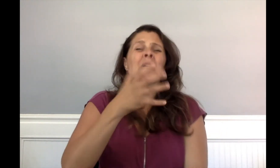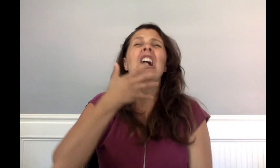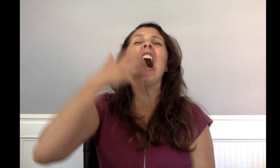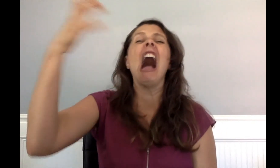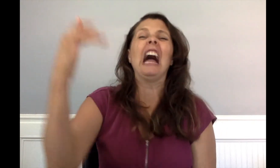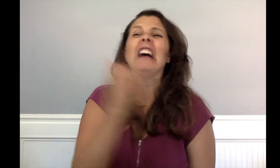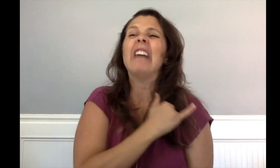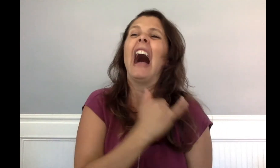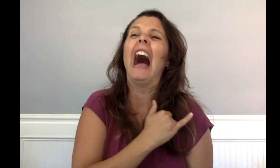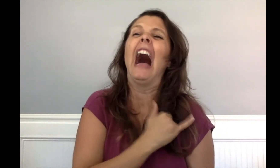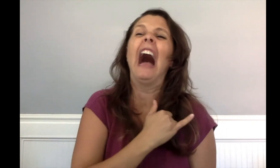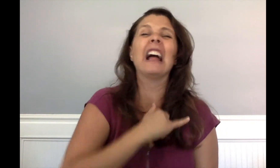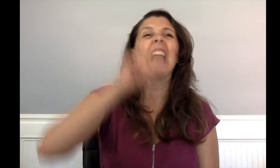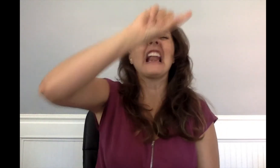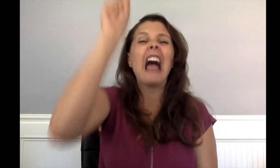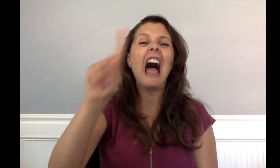"Yvette!" Grandma Tickler hollered.